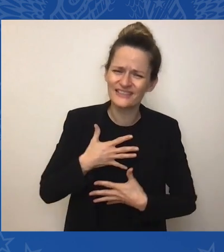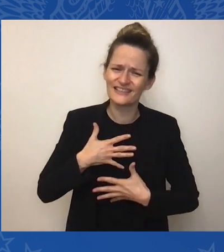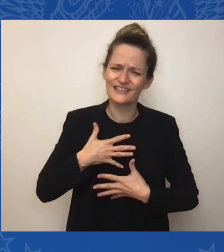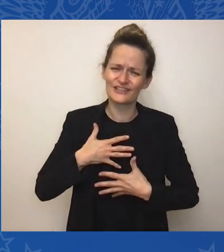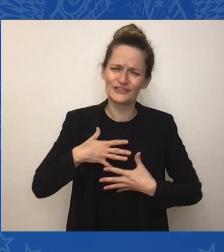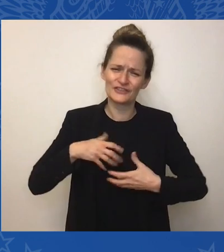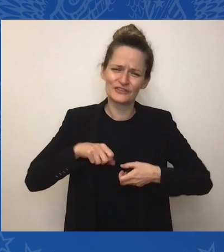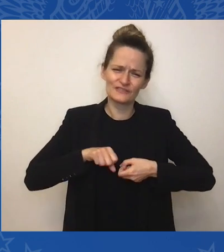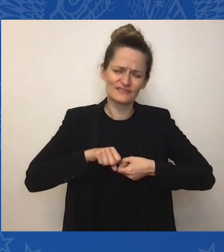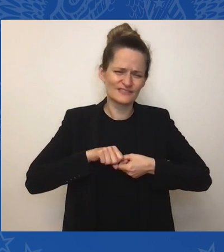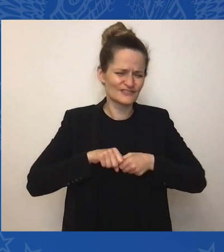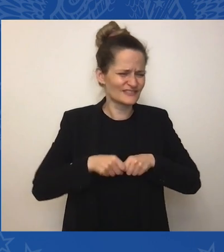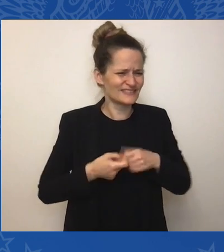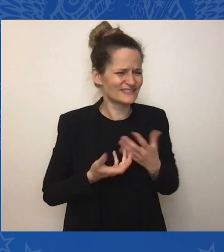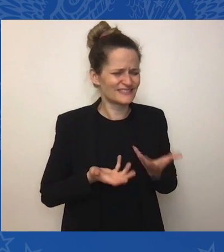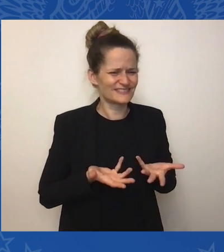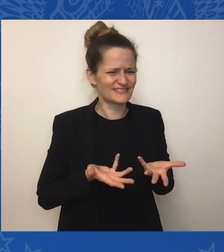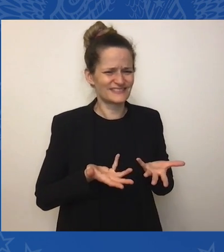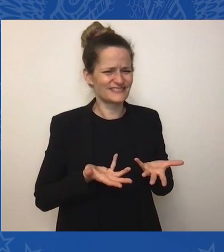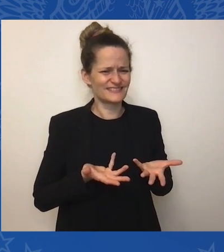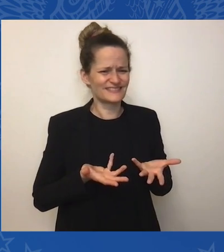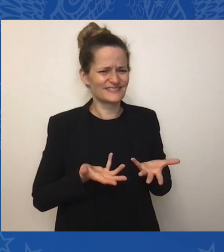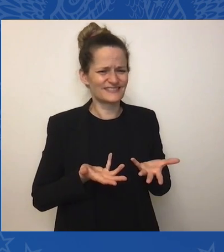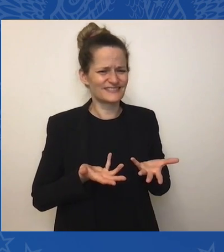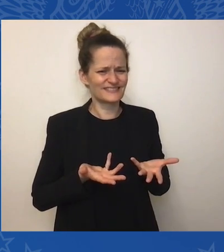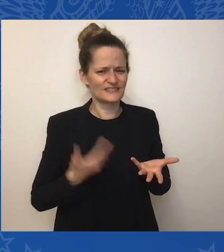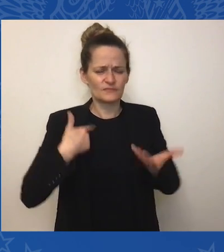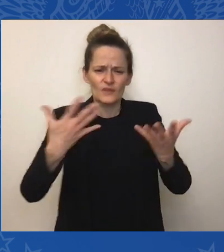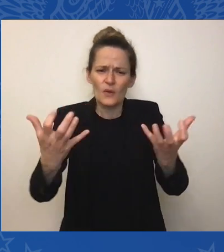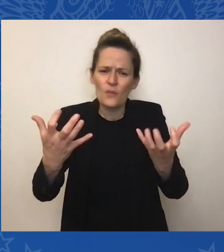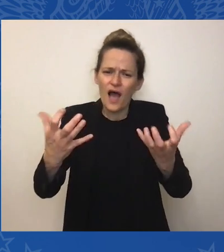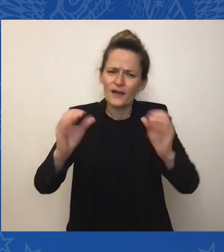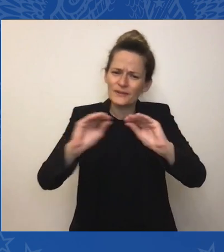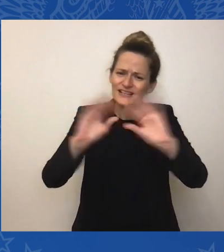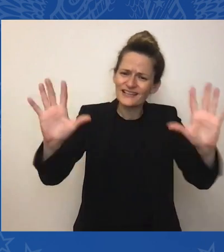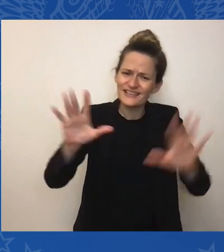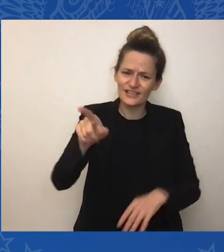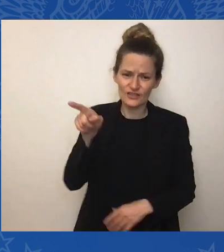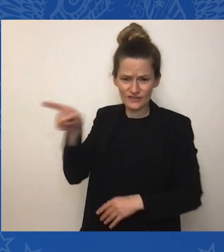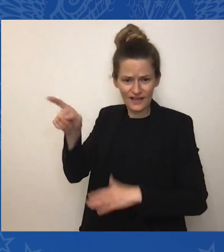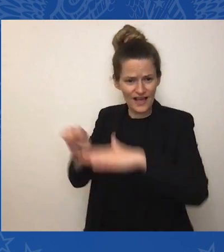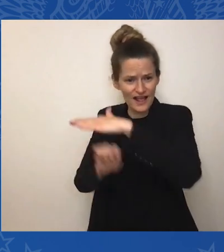Let's be clear: Evil came to that elementary school classroom in Texas, to that grocery store in New York,